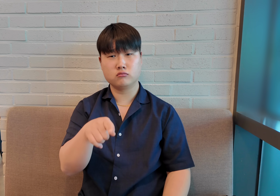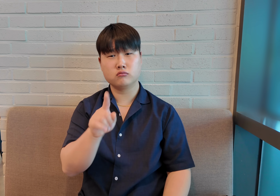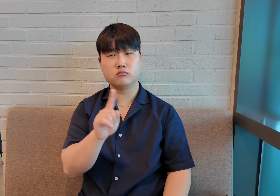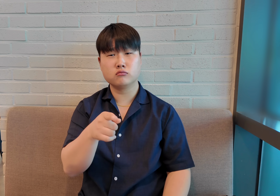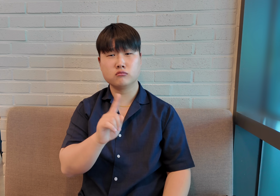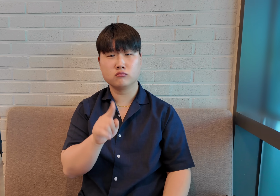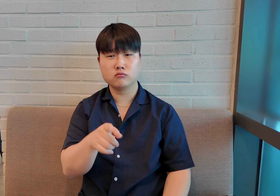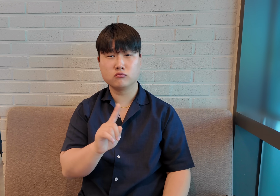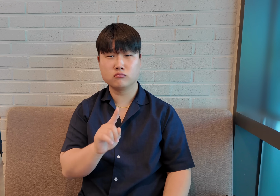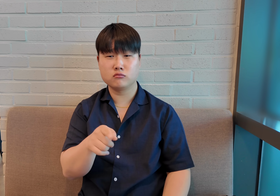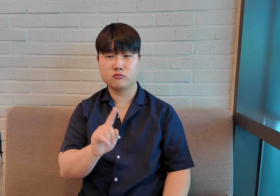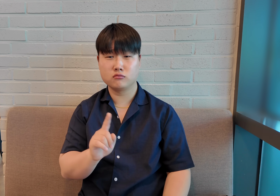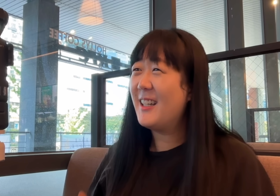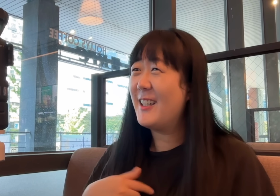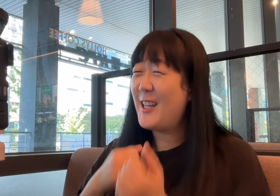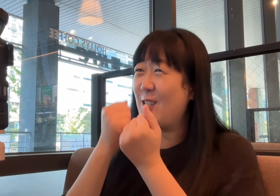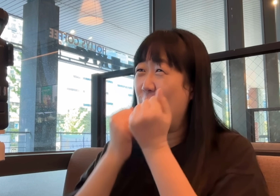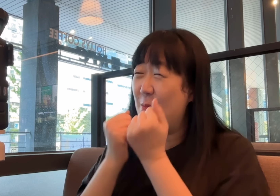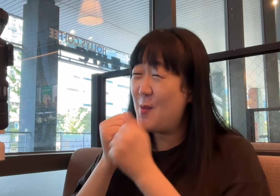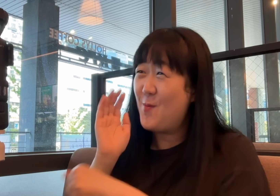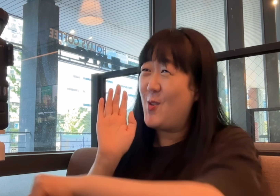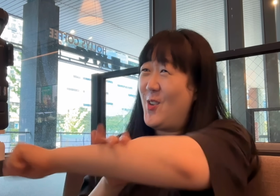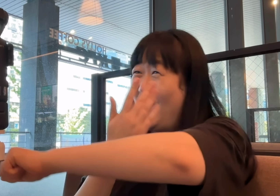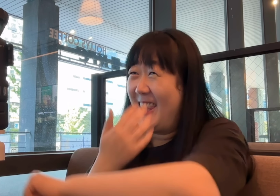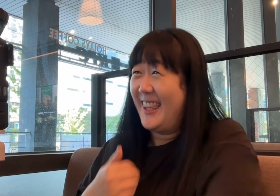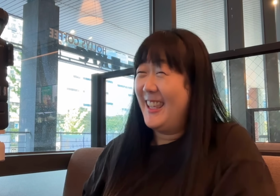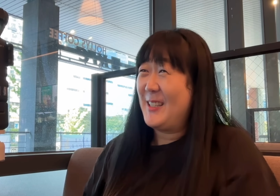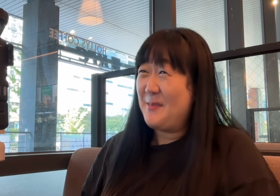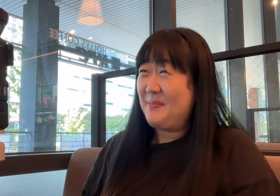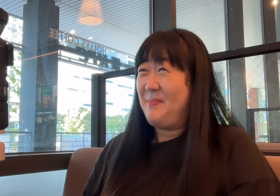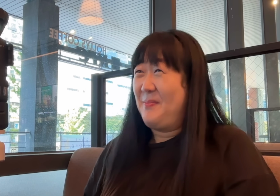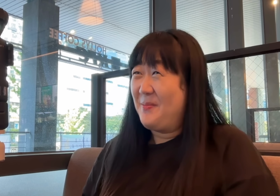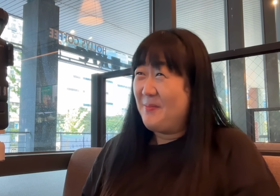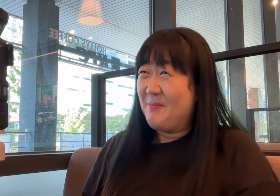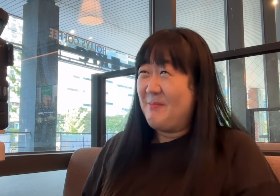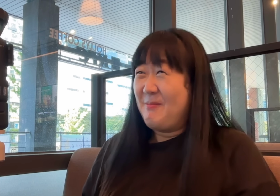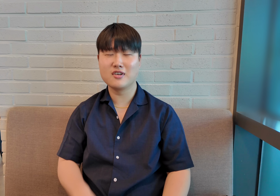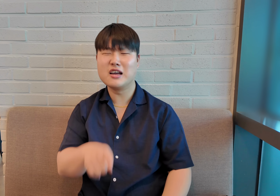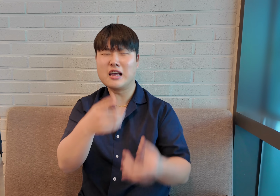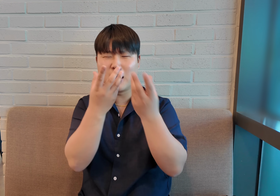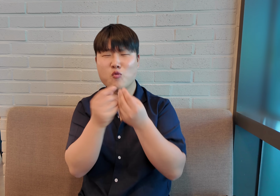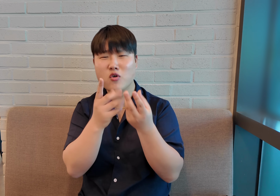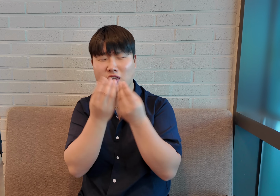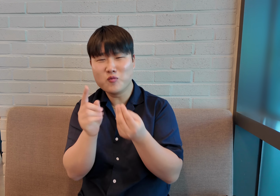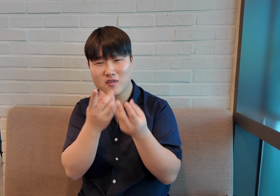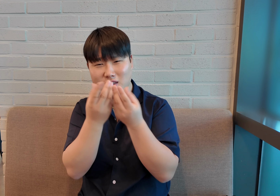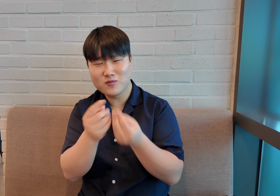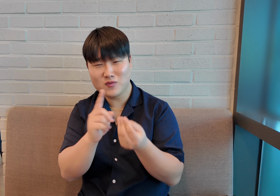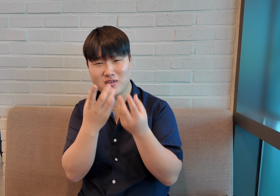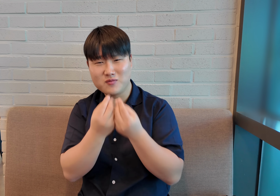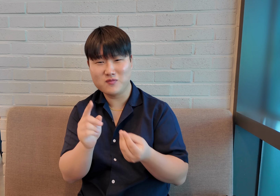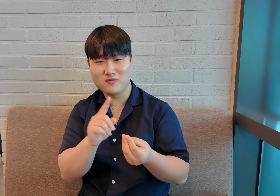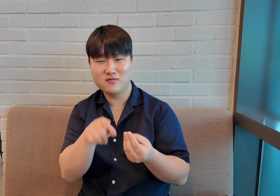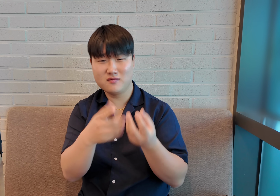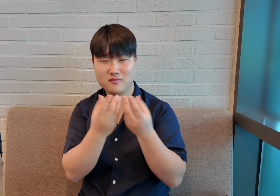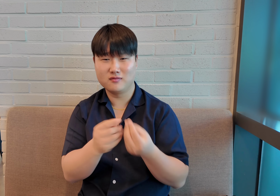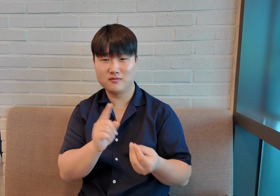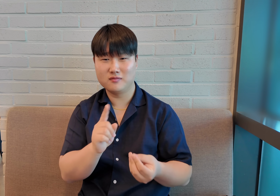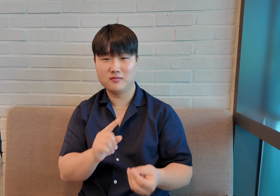what is that? I'm not sure I can explain it well... Give an example. hurry!